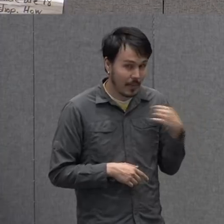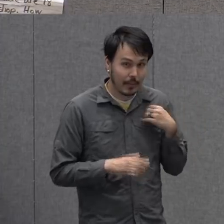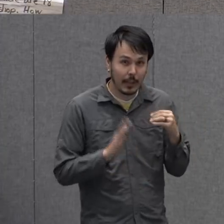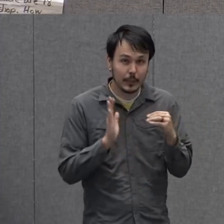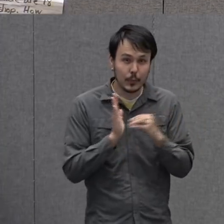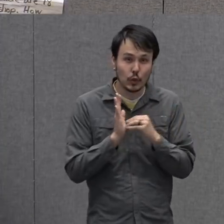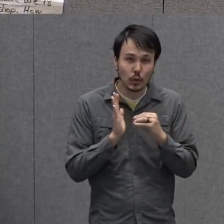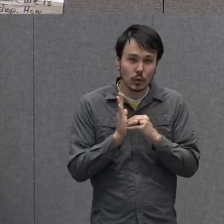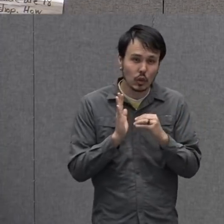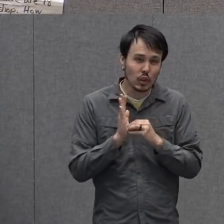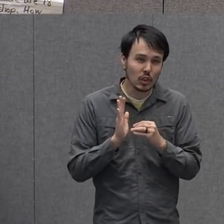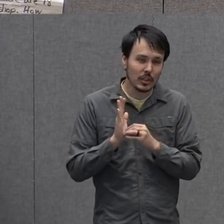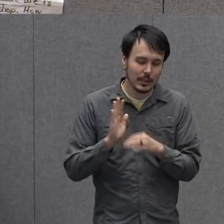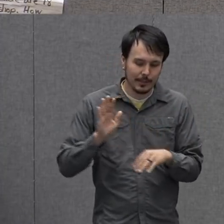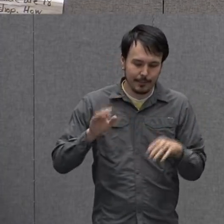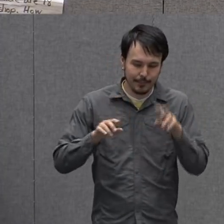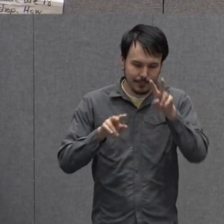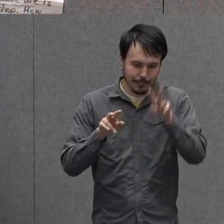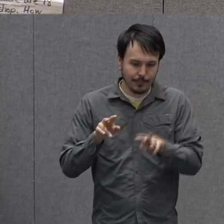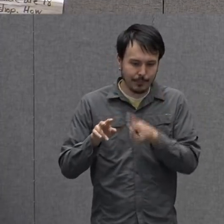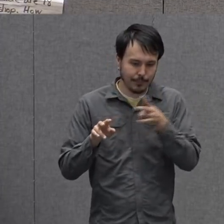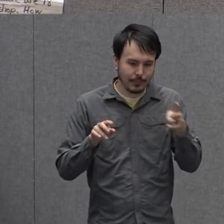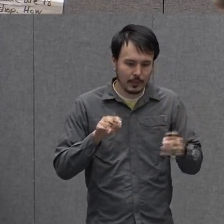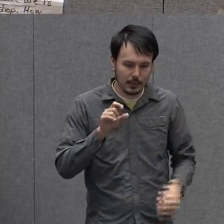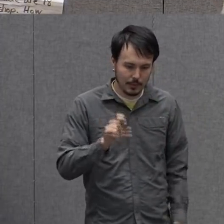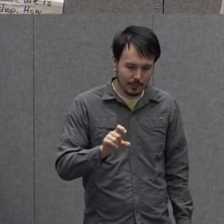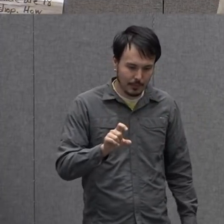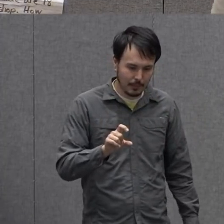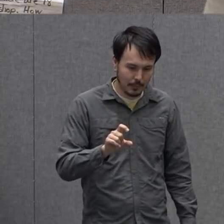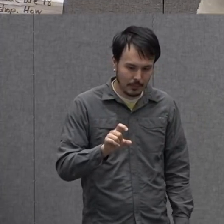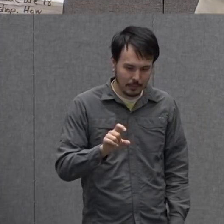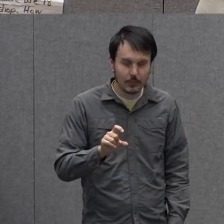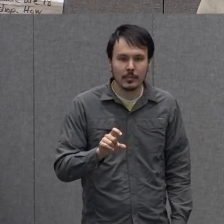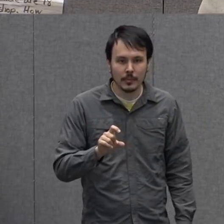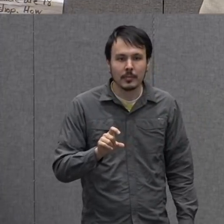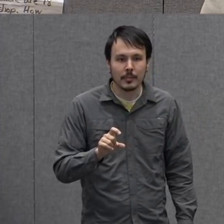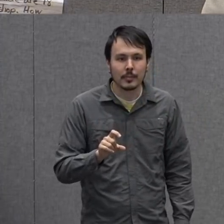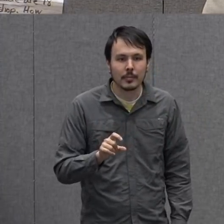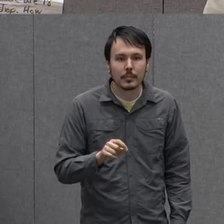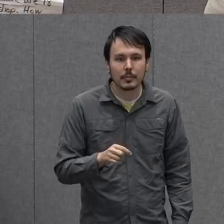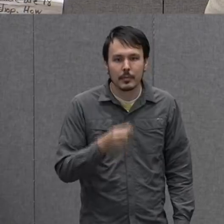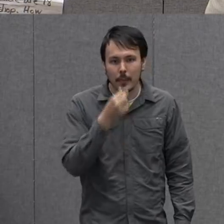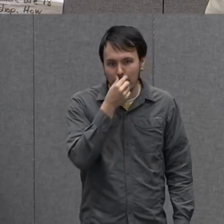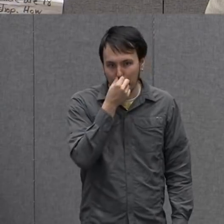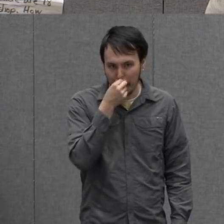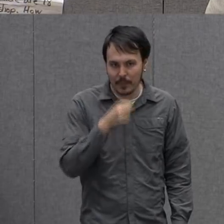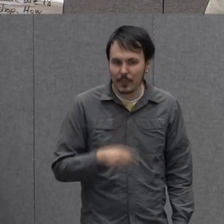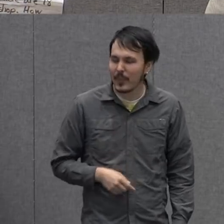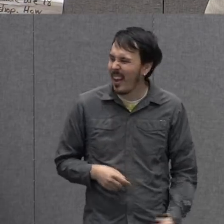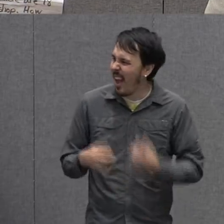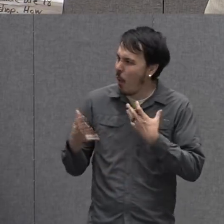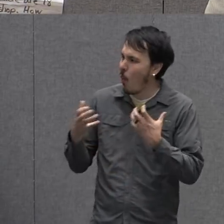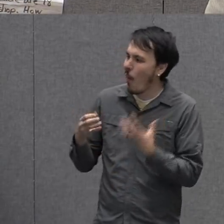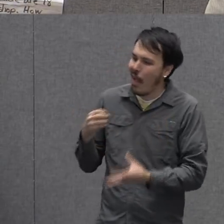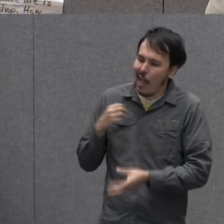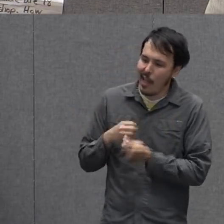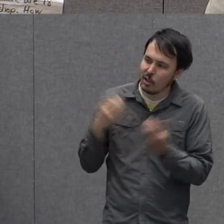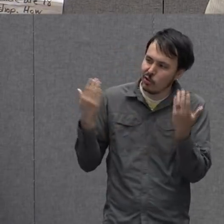then we're pretty close across, going across. I'm just gonna make sure that this is really dark on there so I'm gonna, I'm gonna actually make it mine